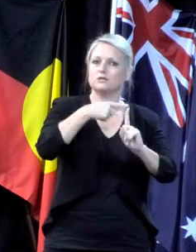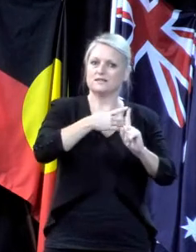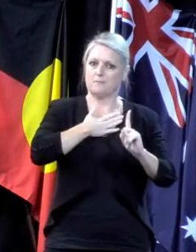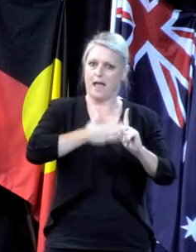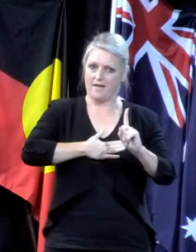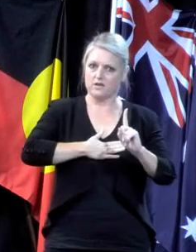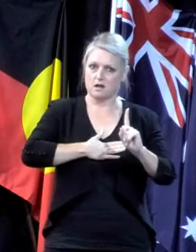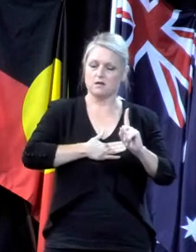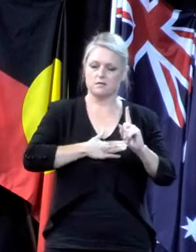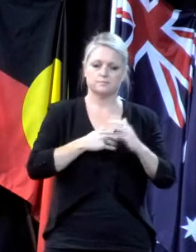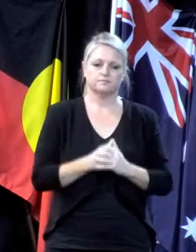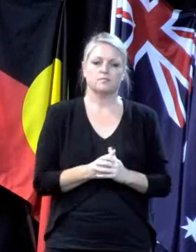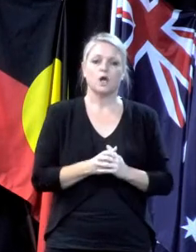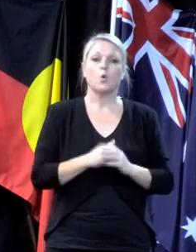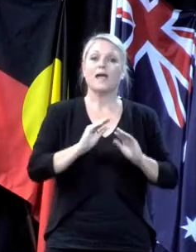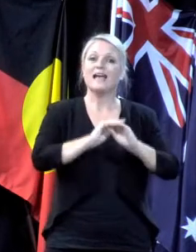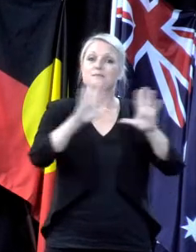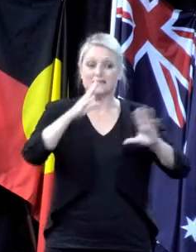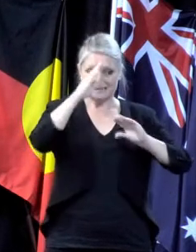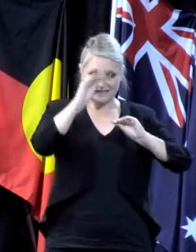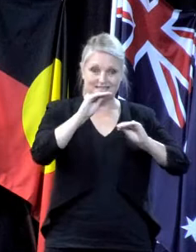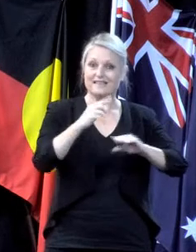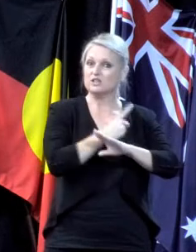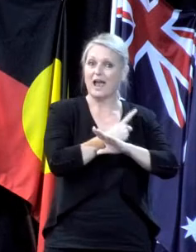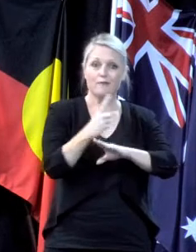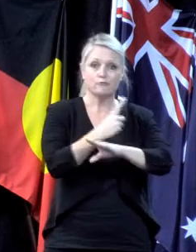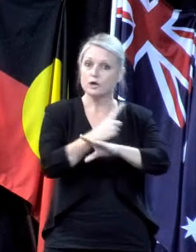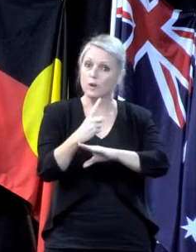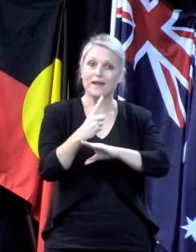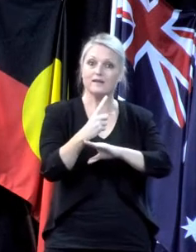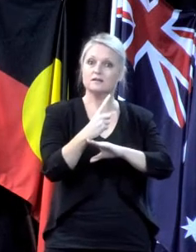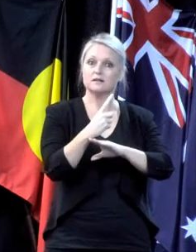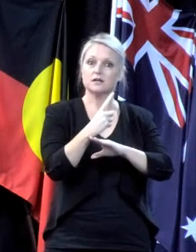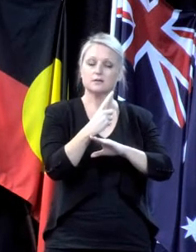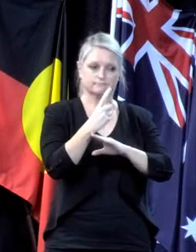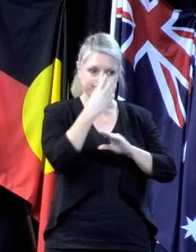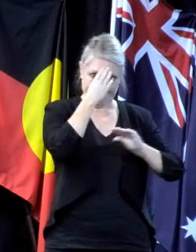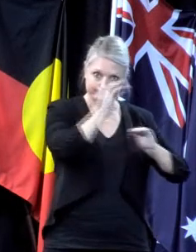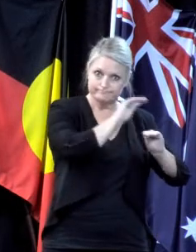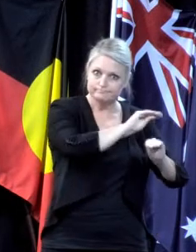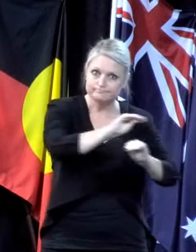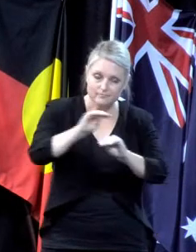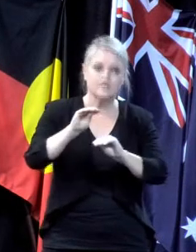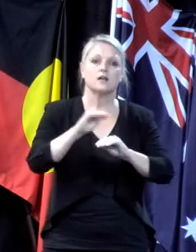We explicitly teach those behaviors weekly. The behavioral focus is delivered to the whole school first